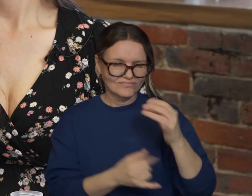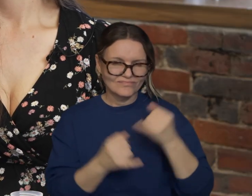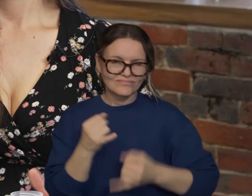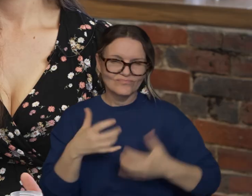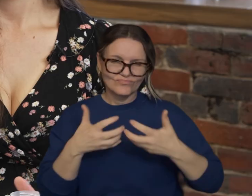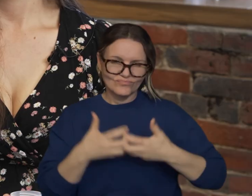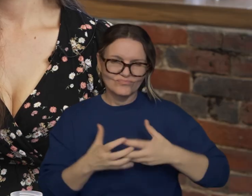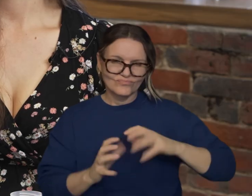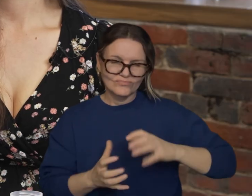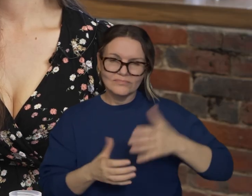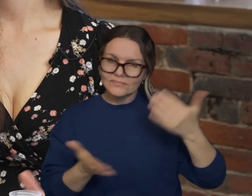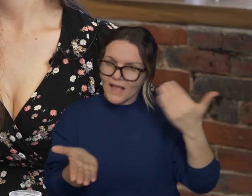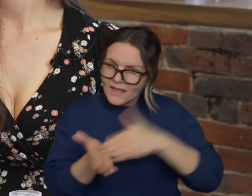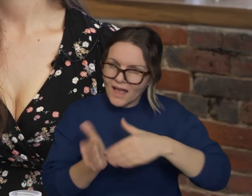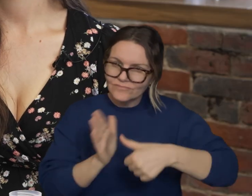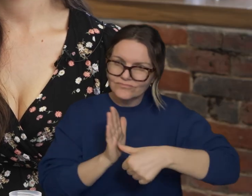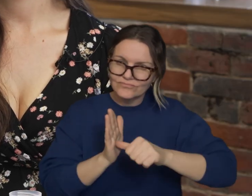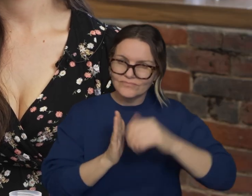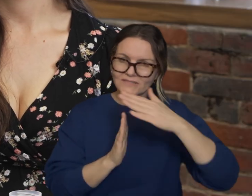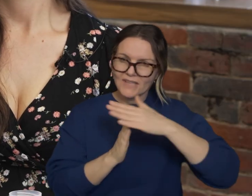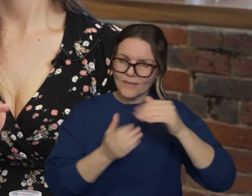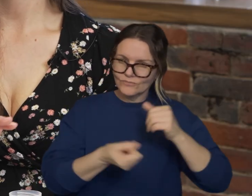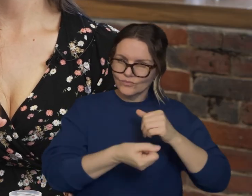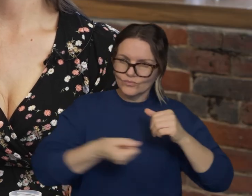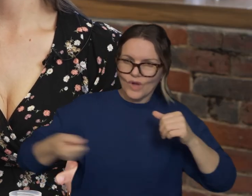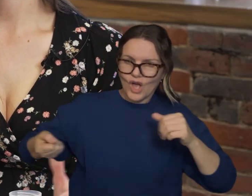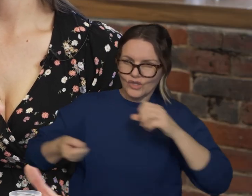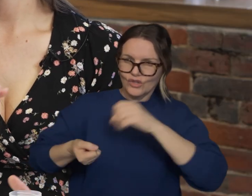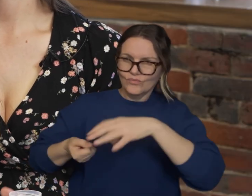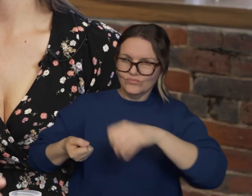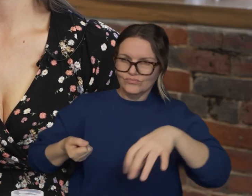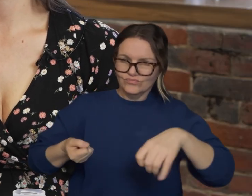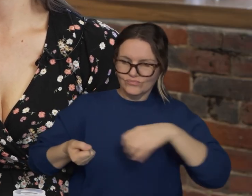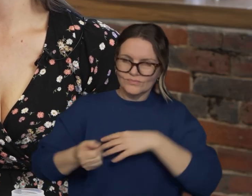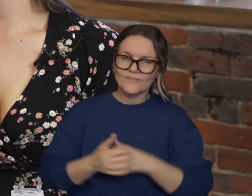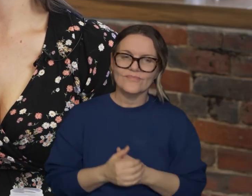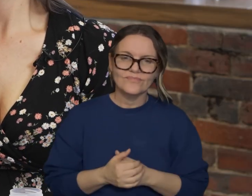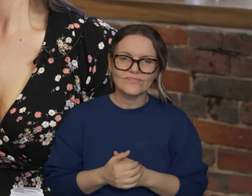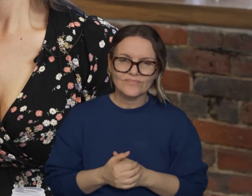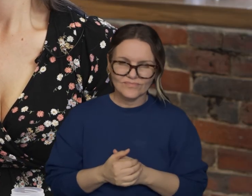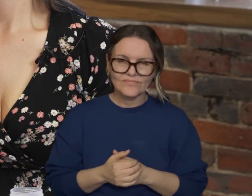so you can put all of these parts on the top rack again in the dishwasher for a sterilize cycle uh